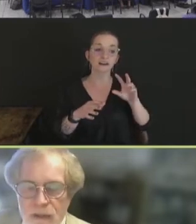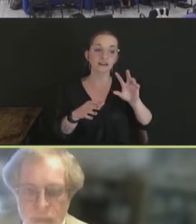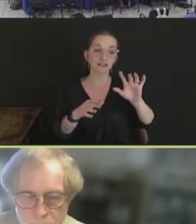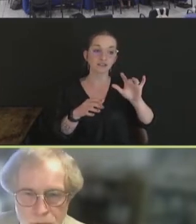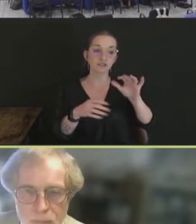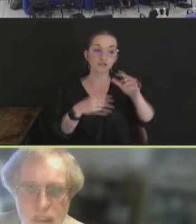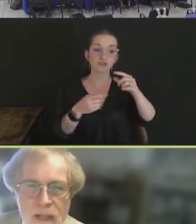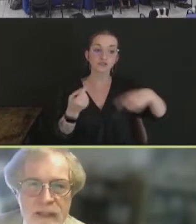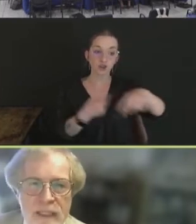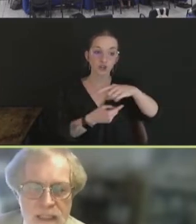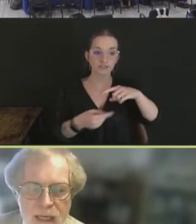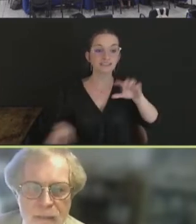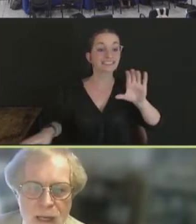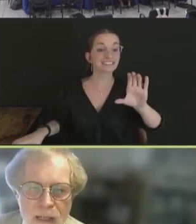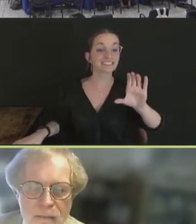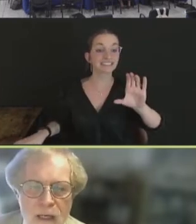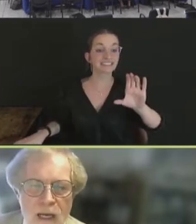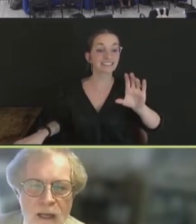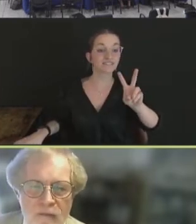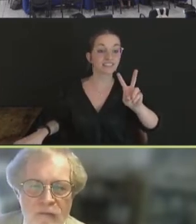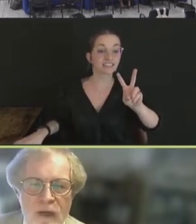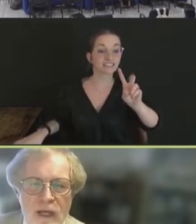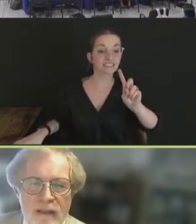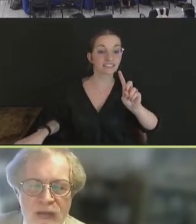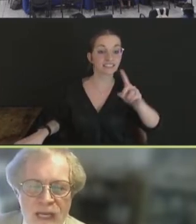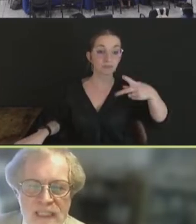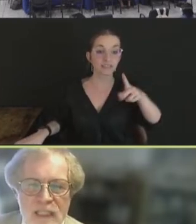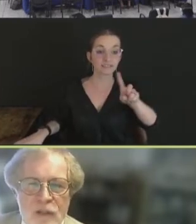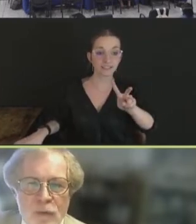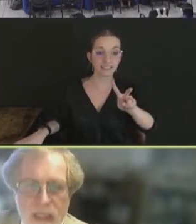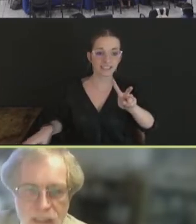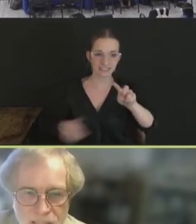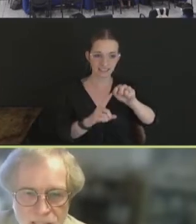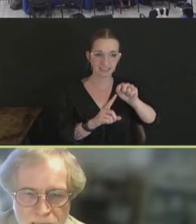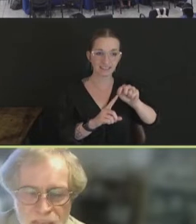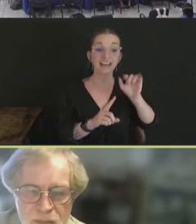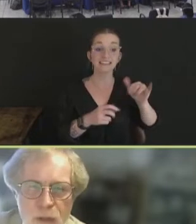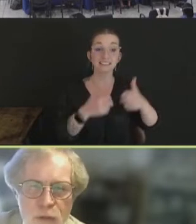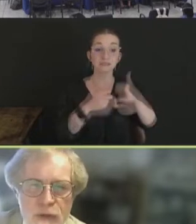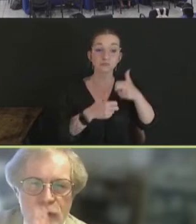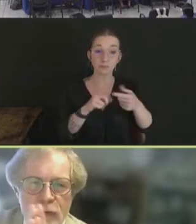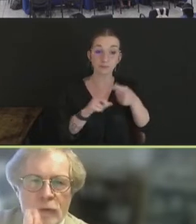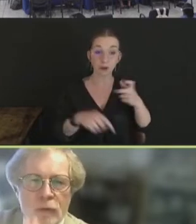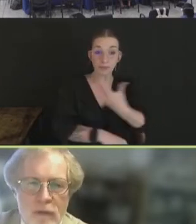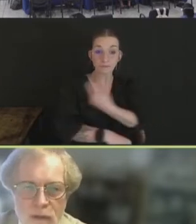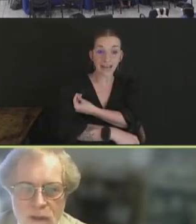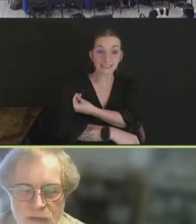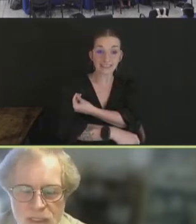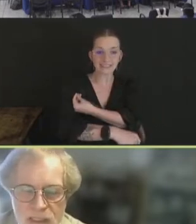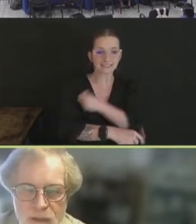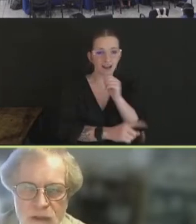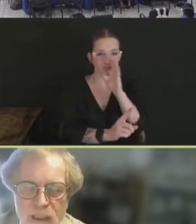Remember, this is not a problem of the vaccine directly, as opposed to Vaccine-Associated